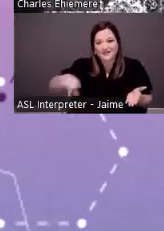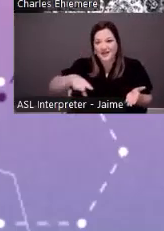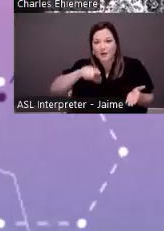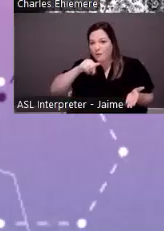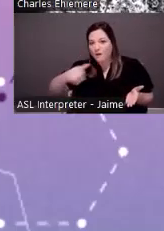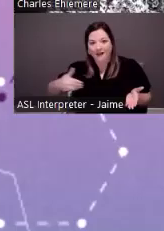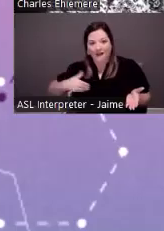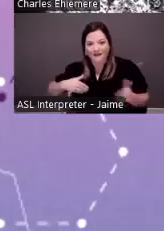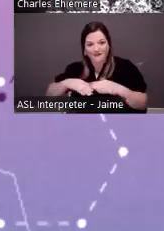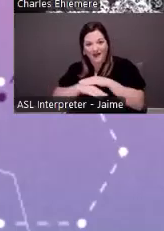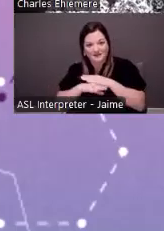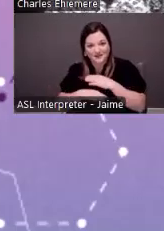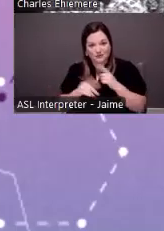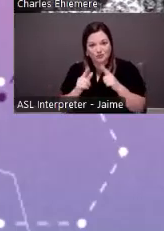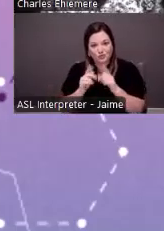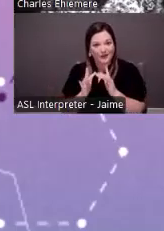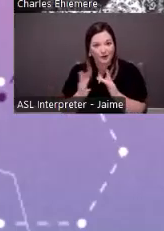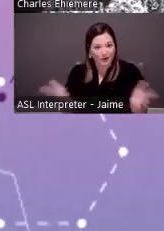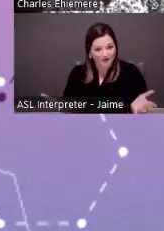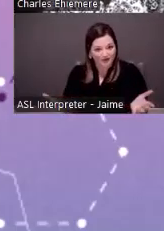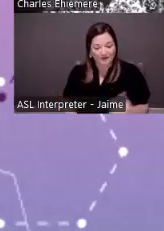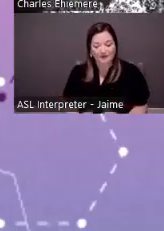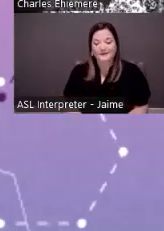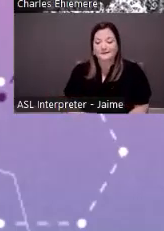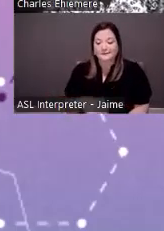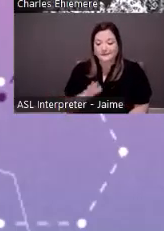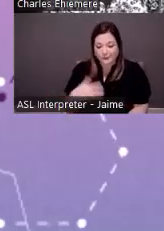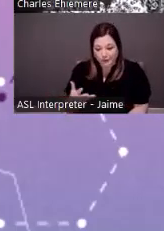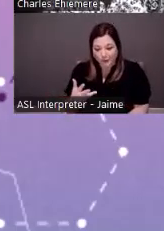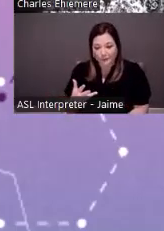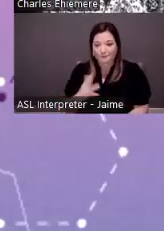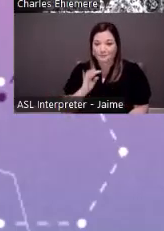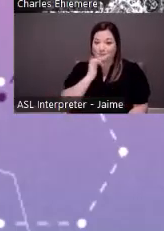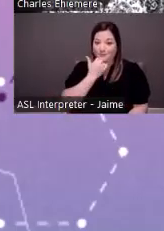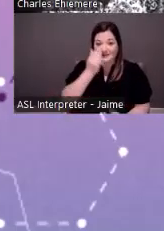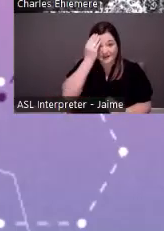So again, like I said, misinformation spread quickly online.